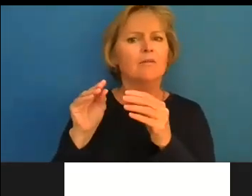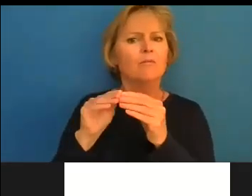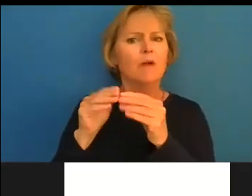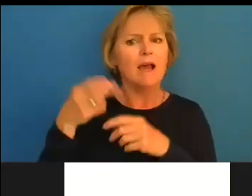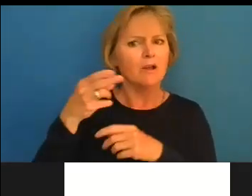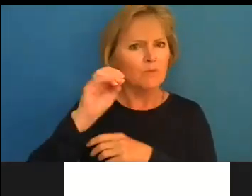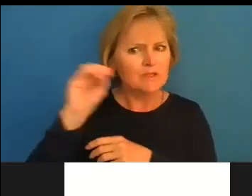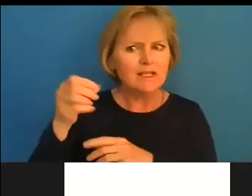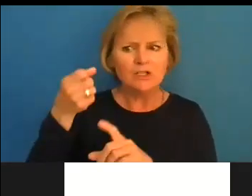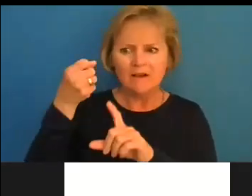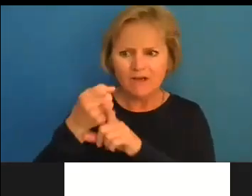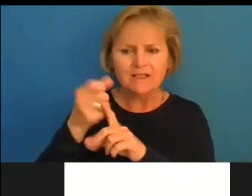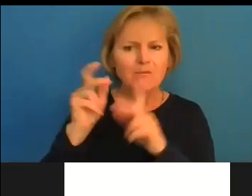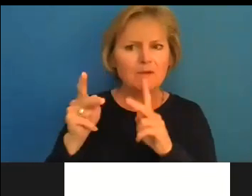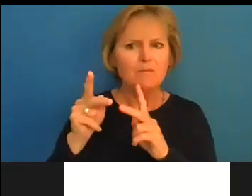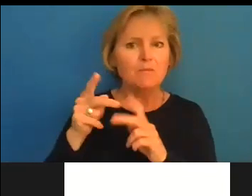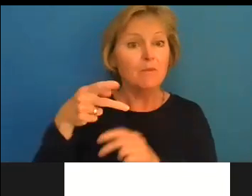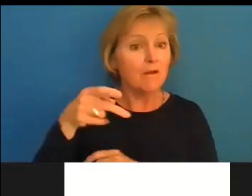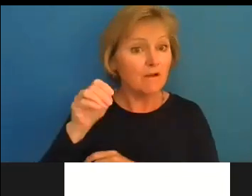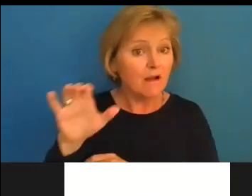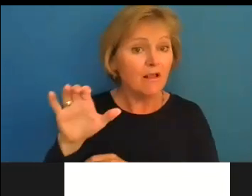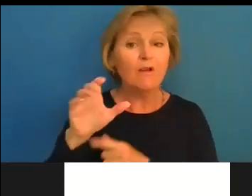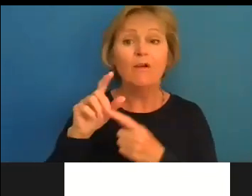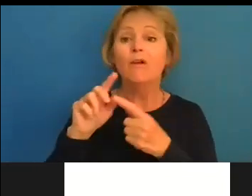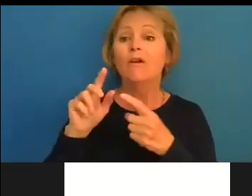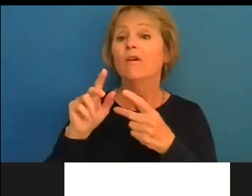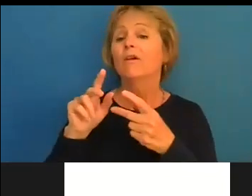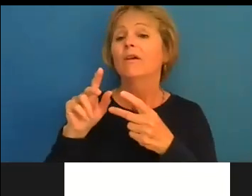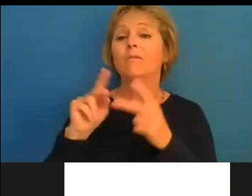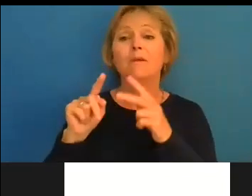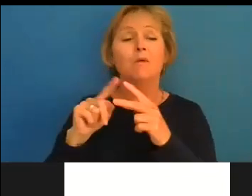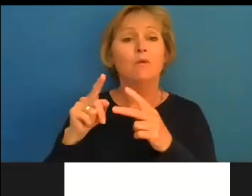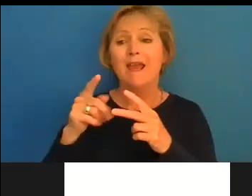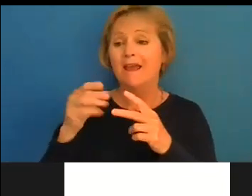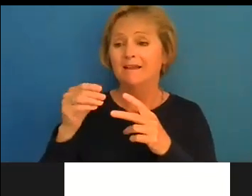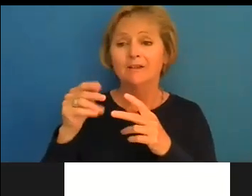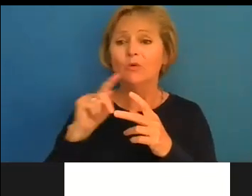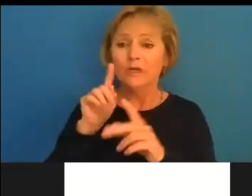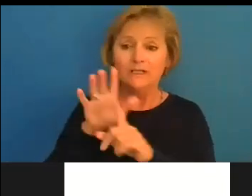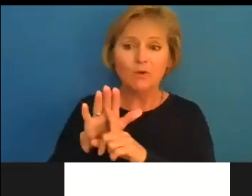So think diabetes, high blood pressure, also led paint and asbestos from schools, due to the fact that